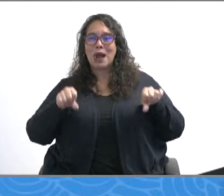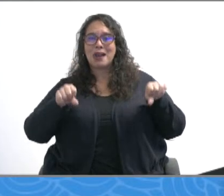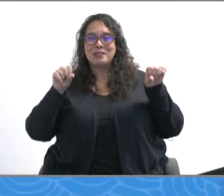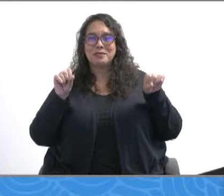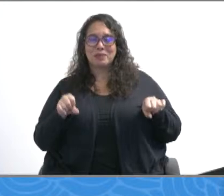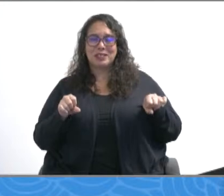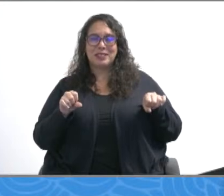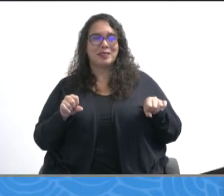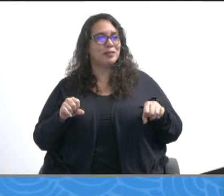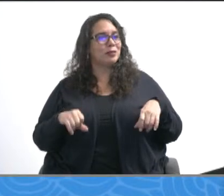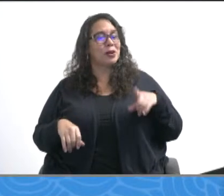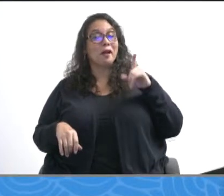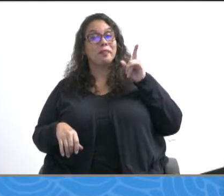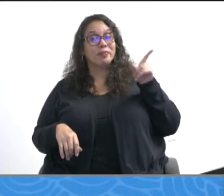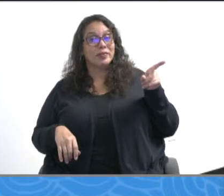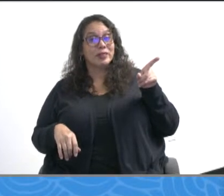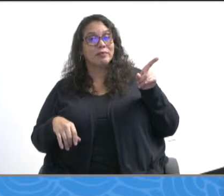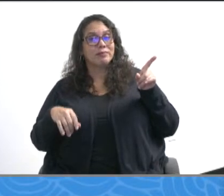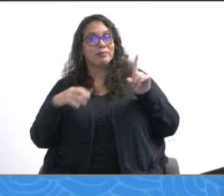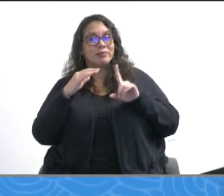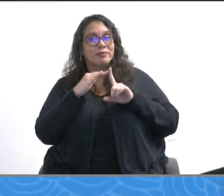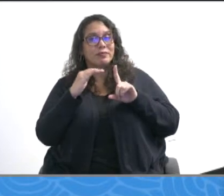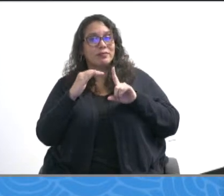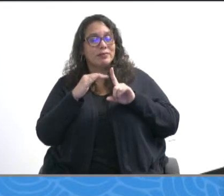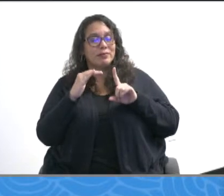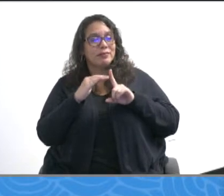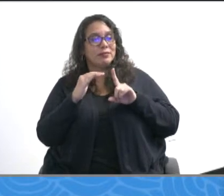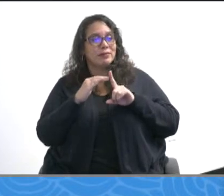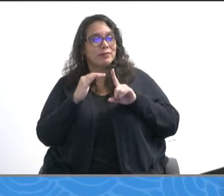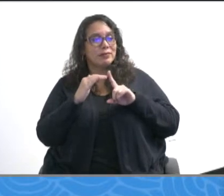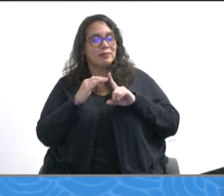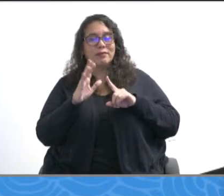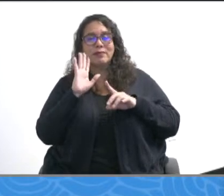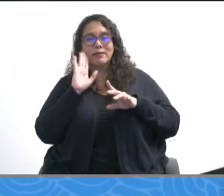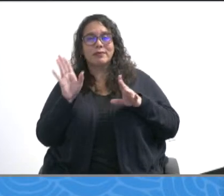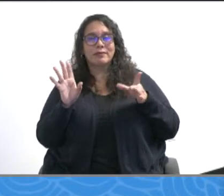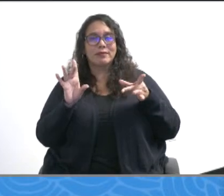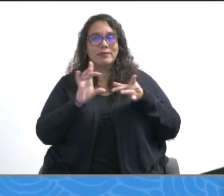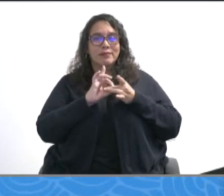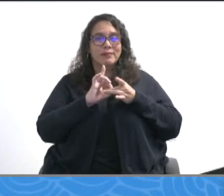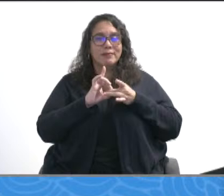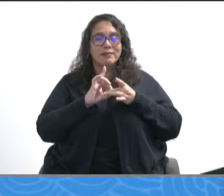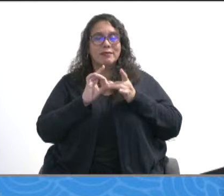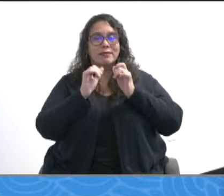And so this is a reminder of what we're going to connect with on our way out.